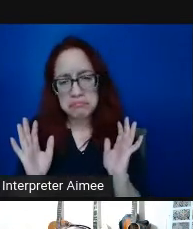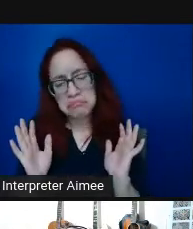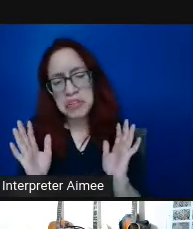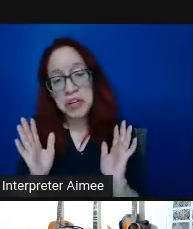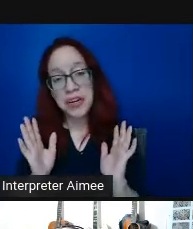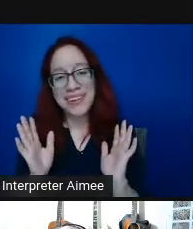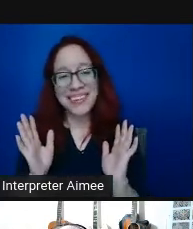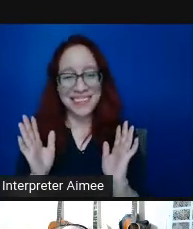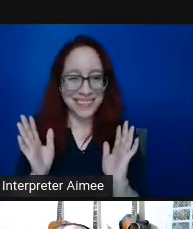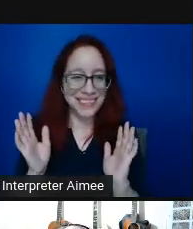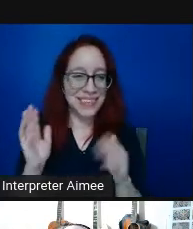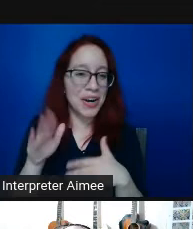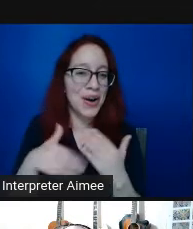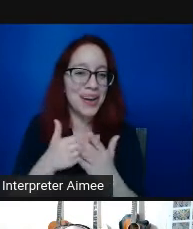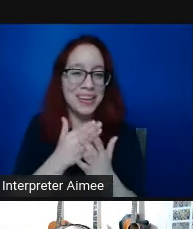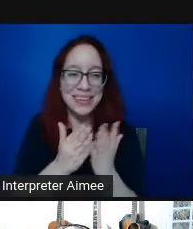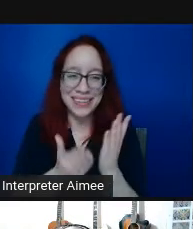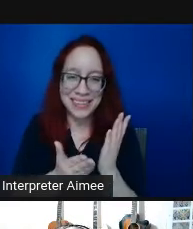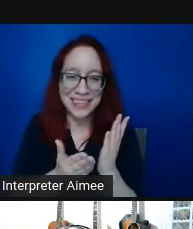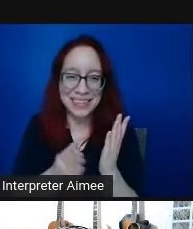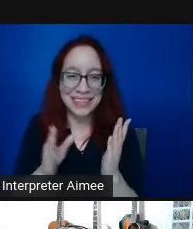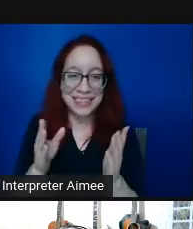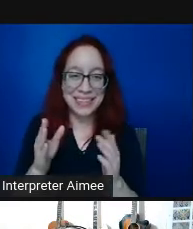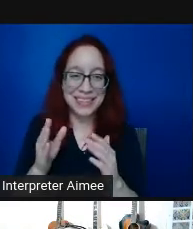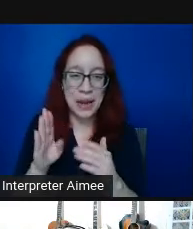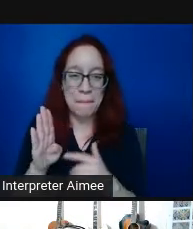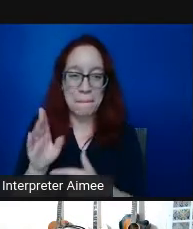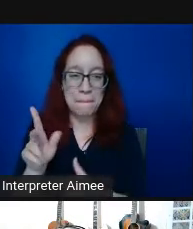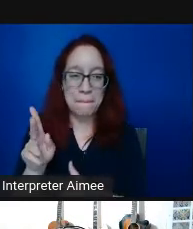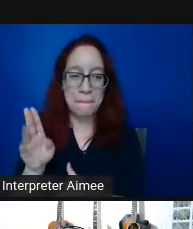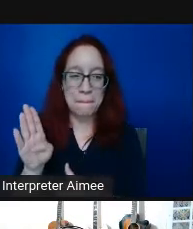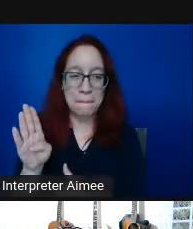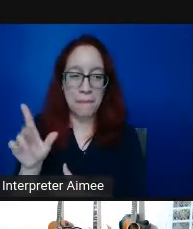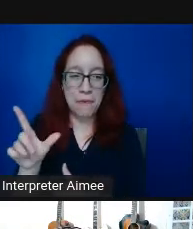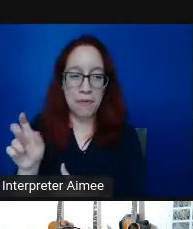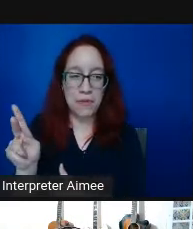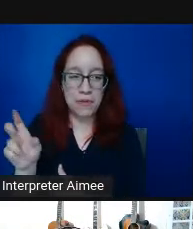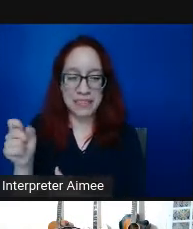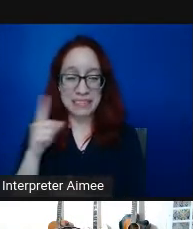that all of this basic building block stuff is all perfectly accessible.